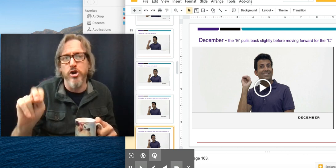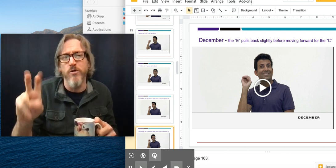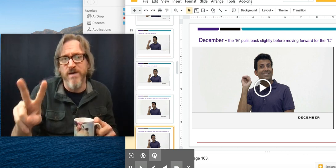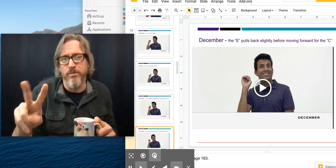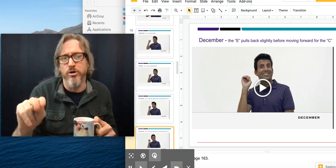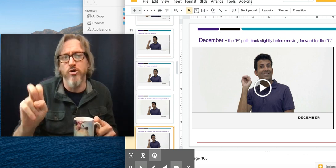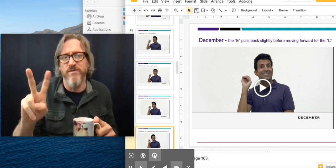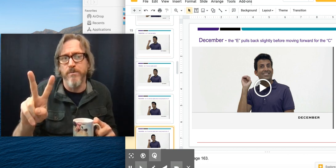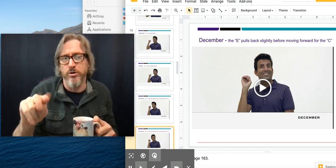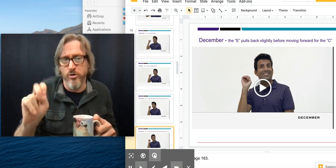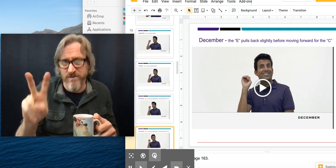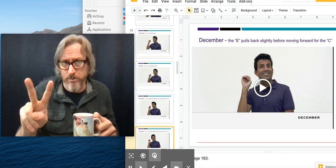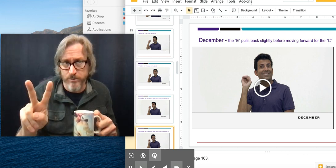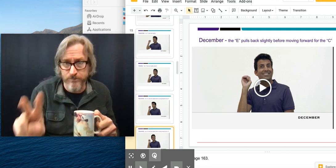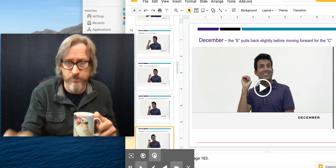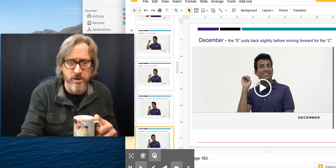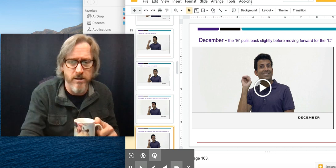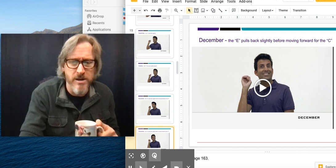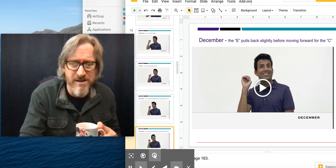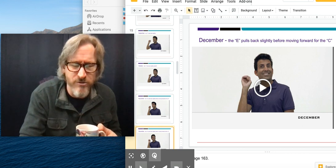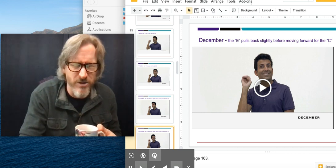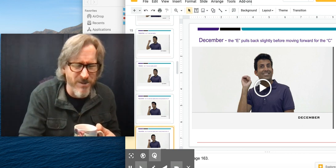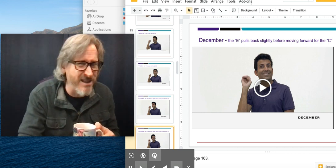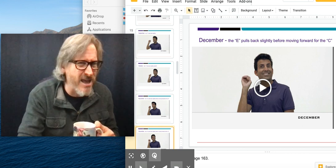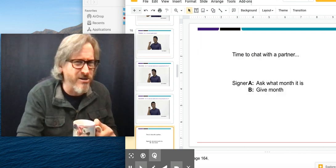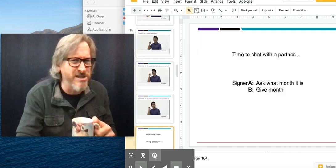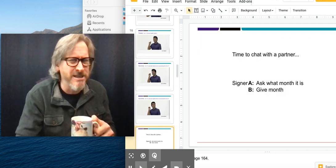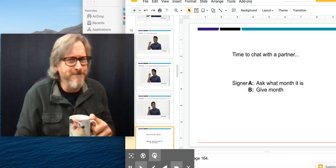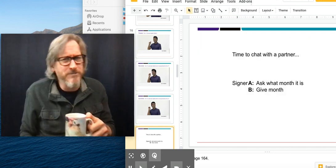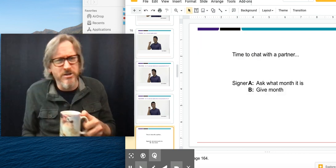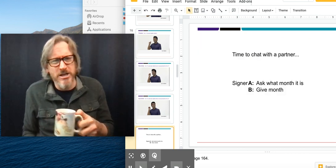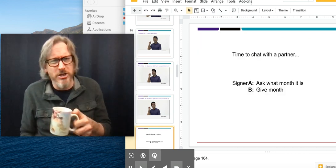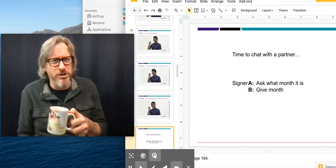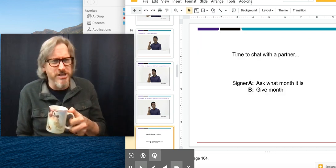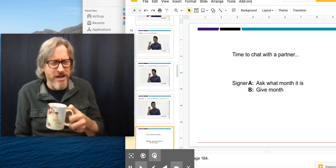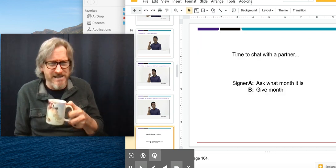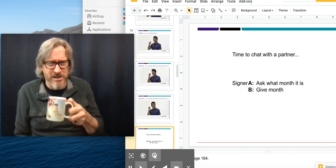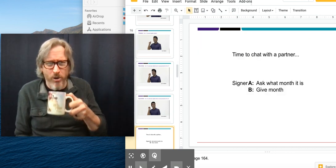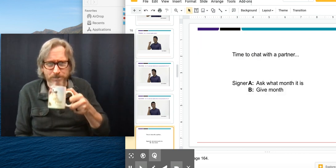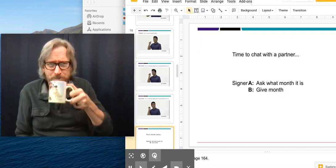November November November if you're thinking about the letters then you're still in ASL one